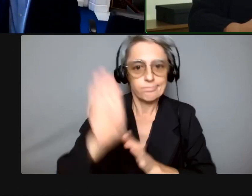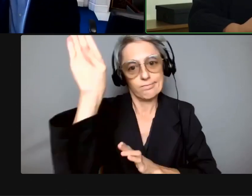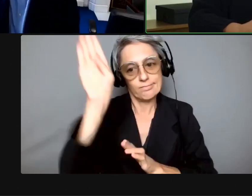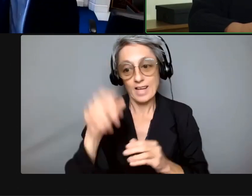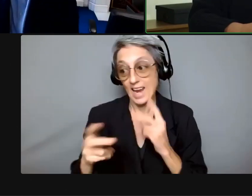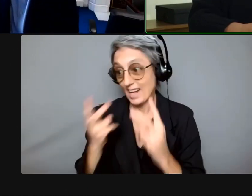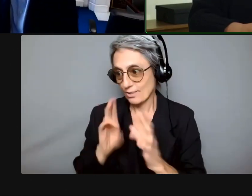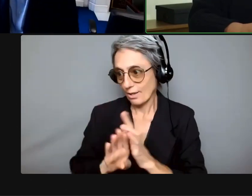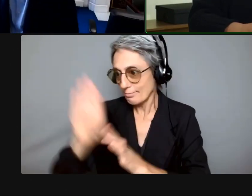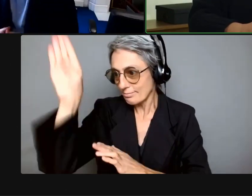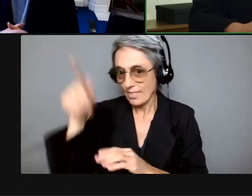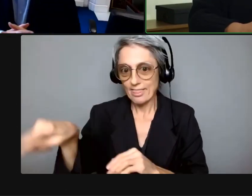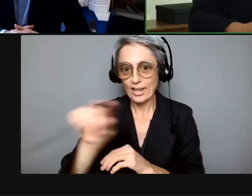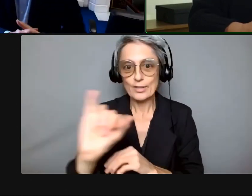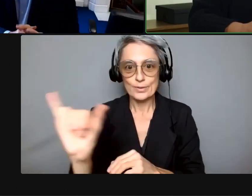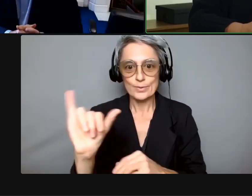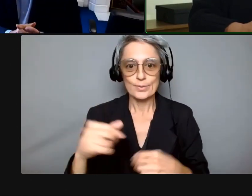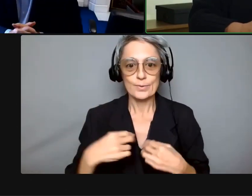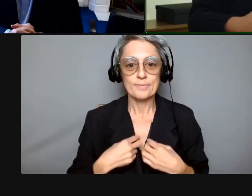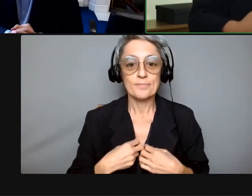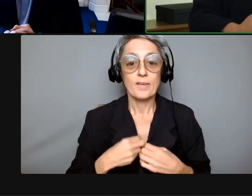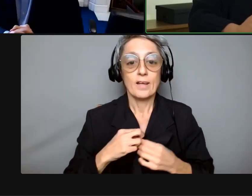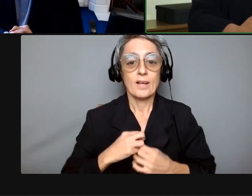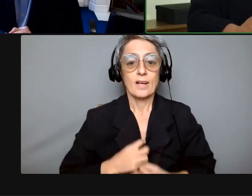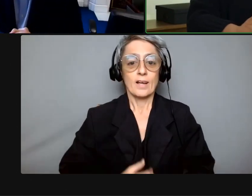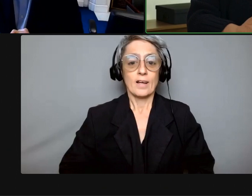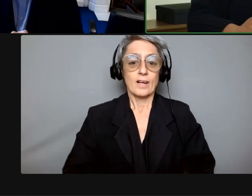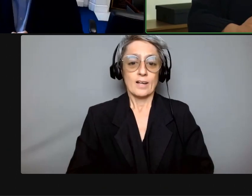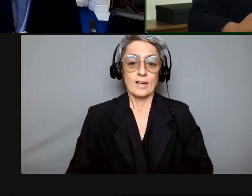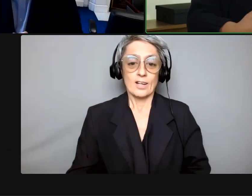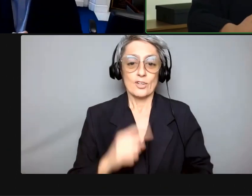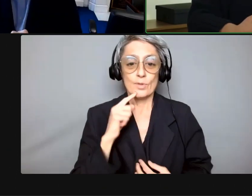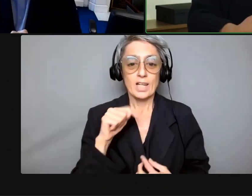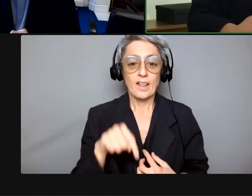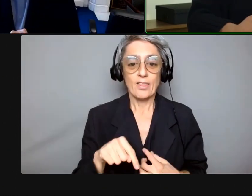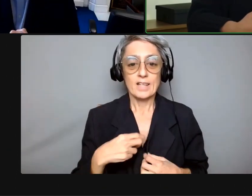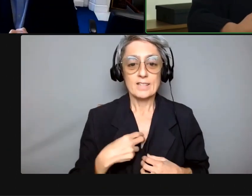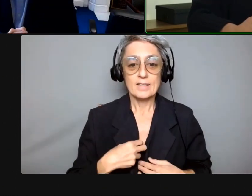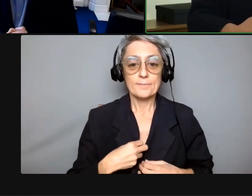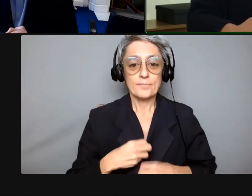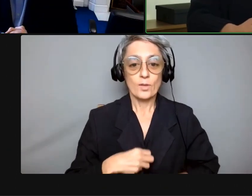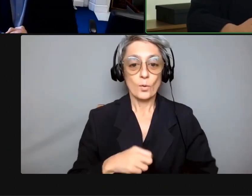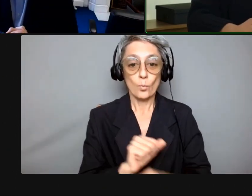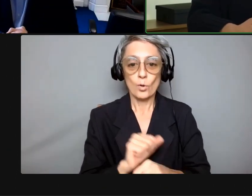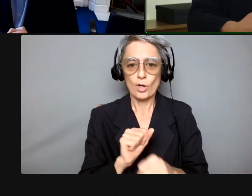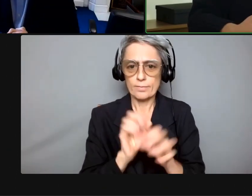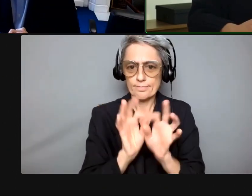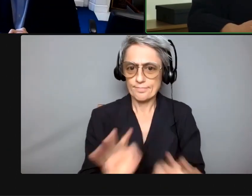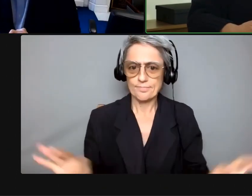But mostly just, you know, this is such important work. That is my honor to take a few minutes today